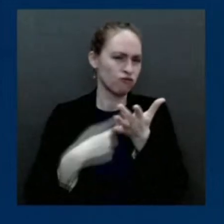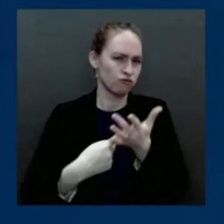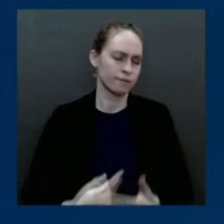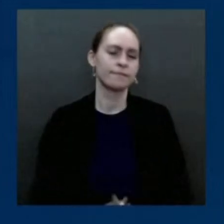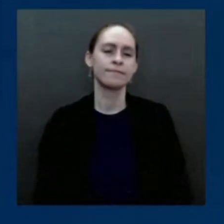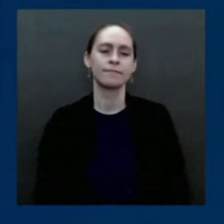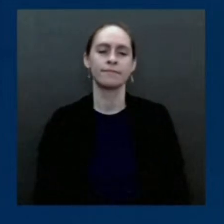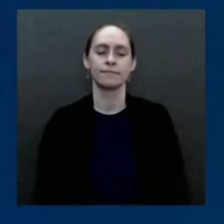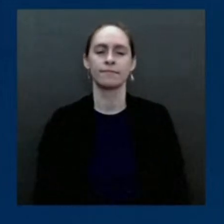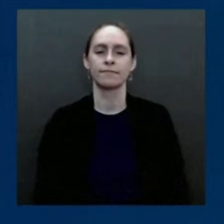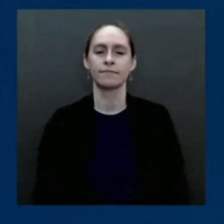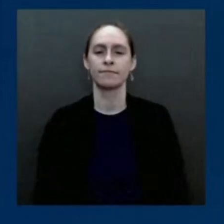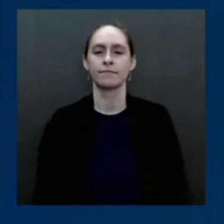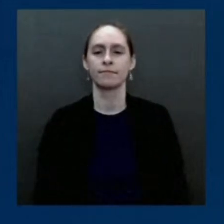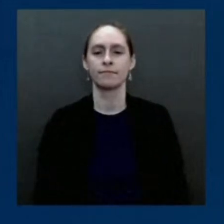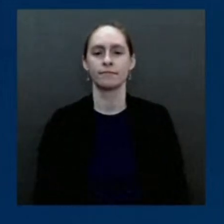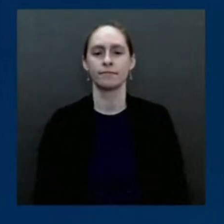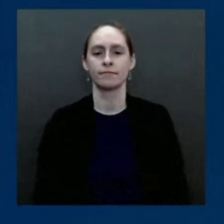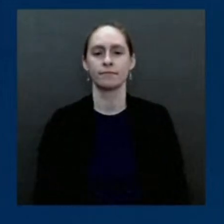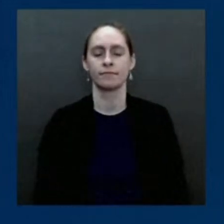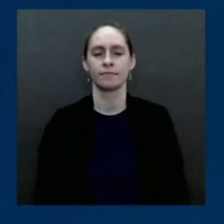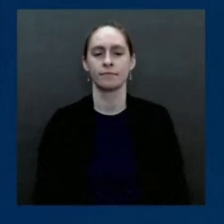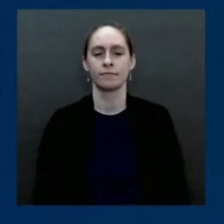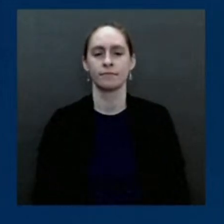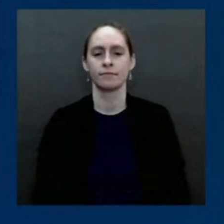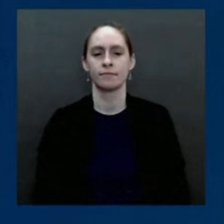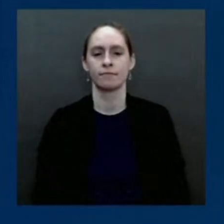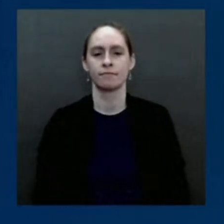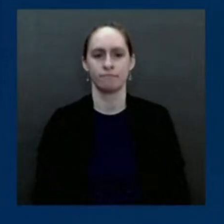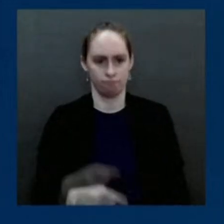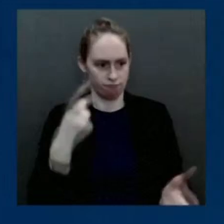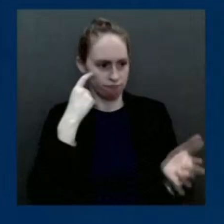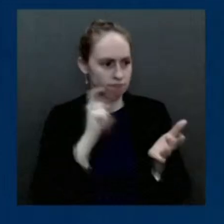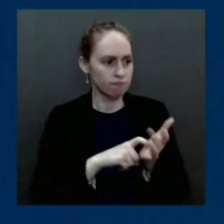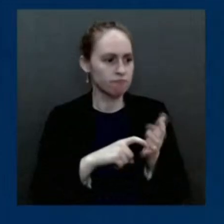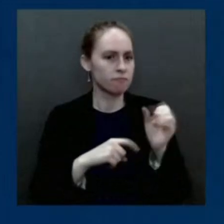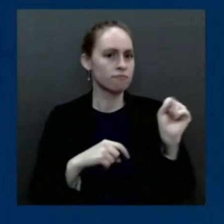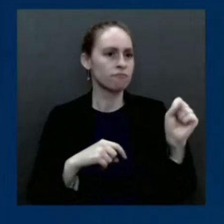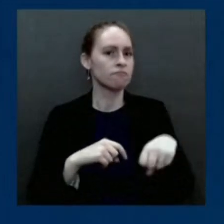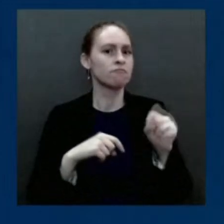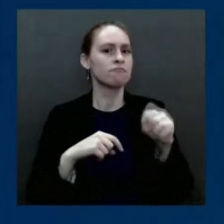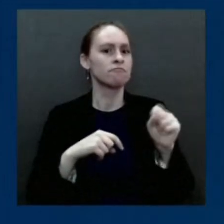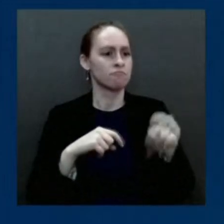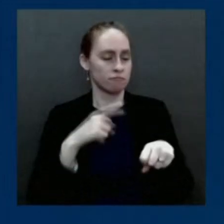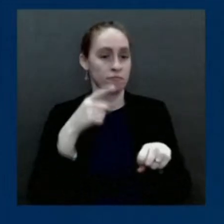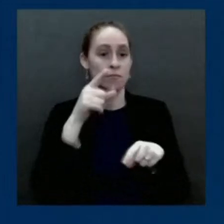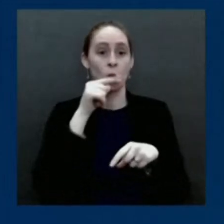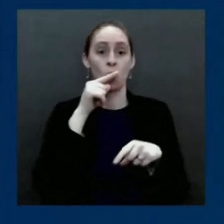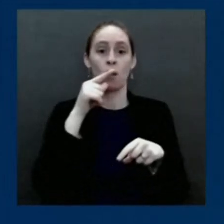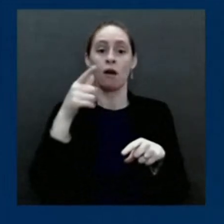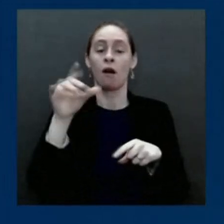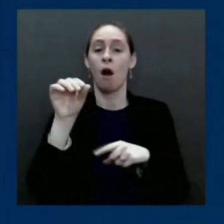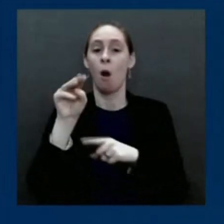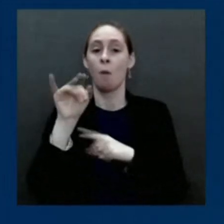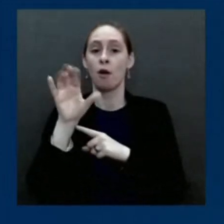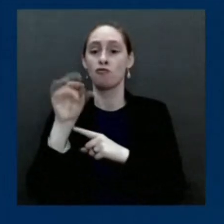LABORATORY DATA INDICATE AN OVERALL SIGNIFICANT REDUCTION